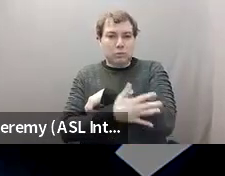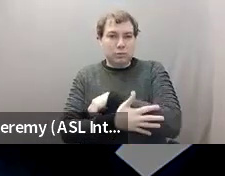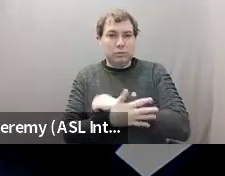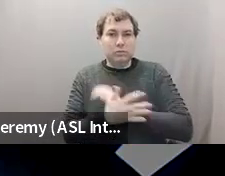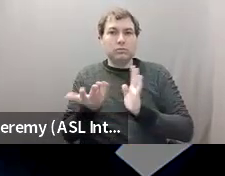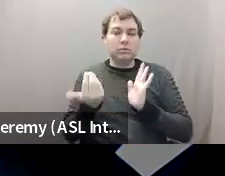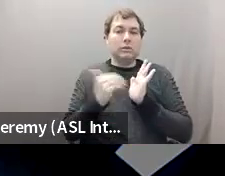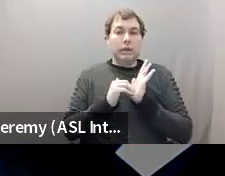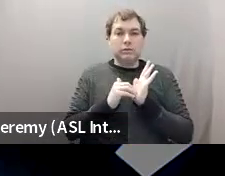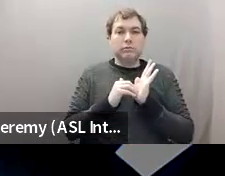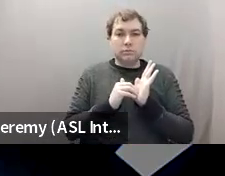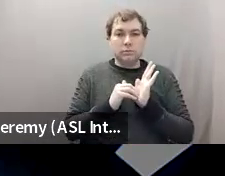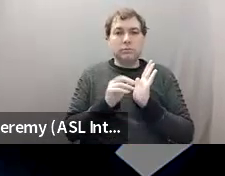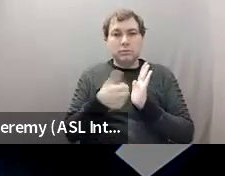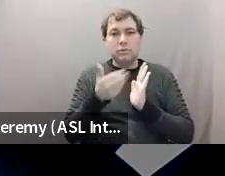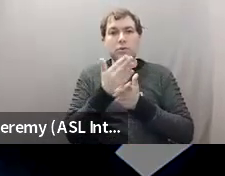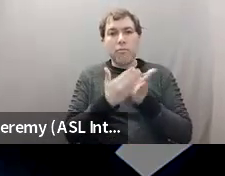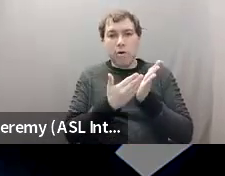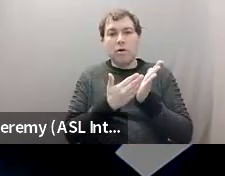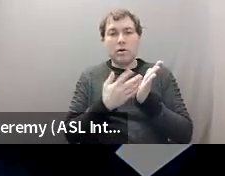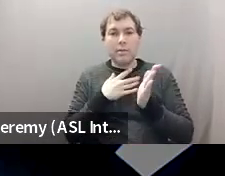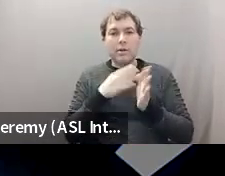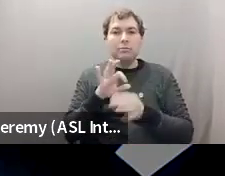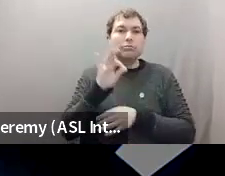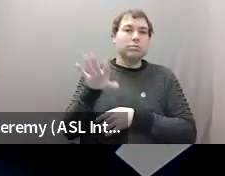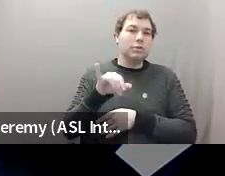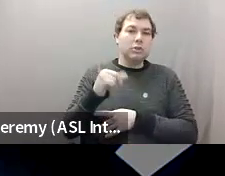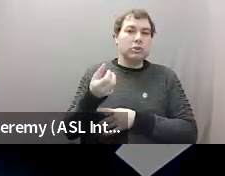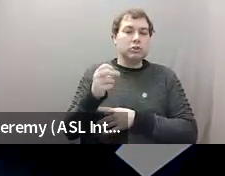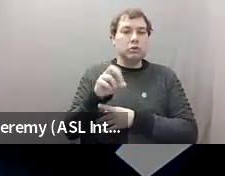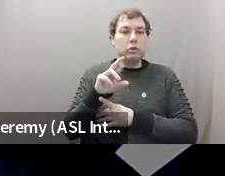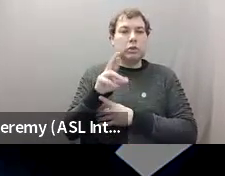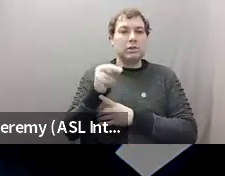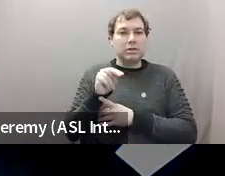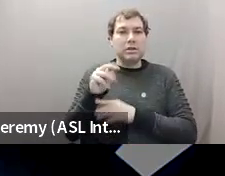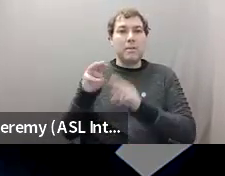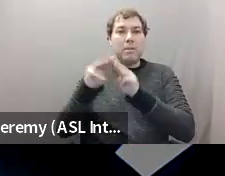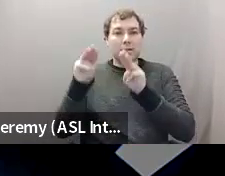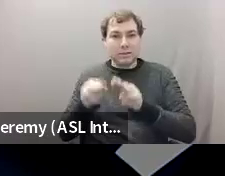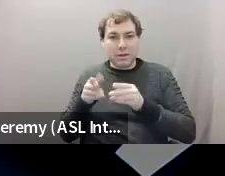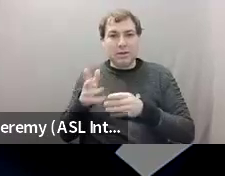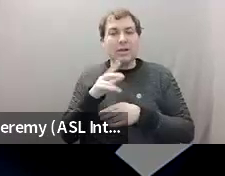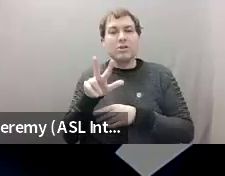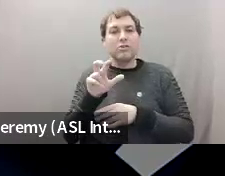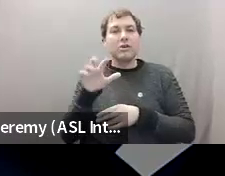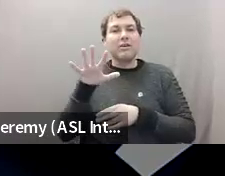Jen Hawkinson: another part of it is, I'm going to throw Jordan, Montana out there. You should Google it. It's got 350 people in it.